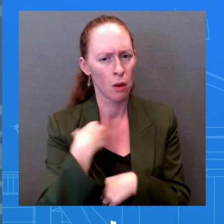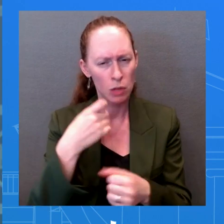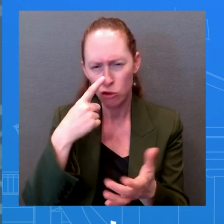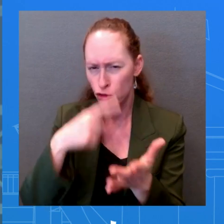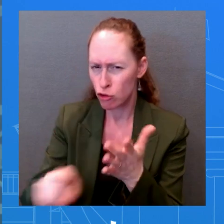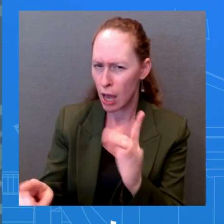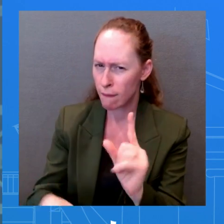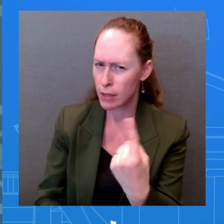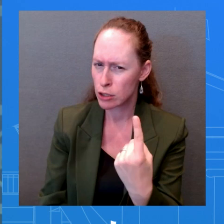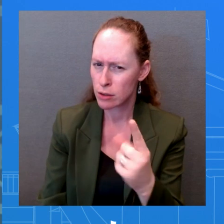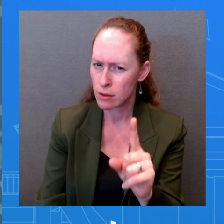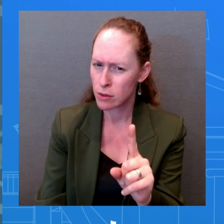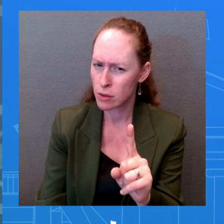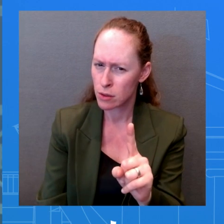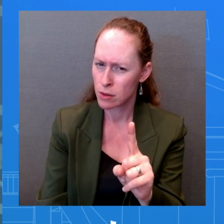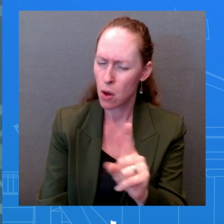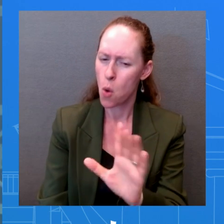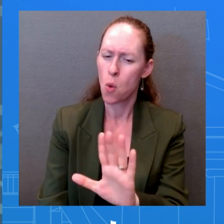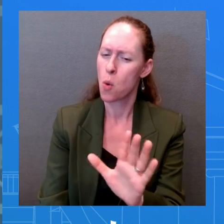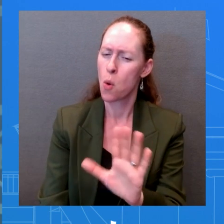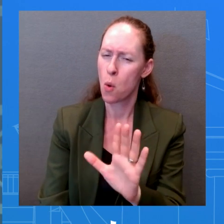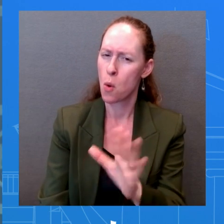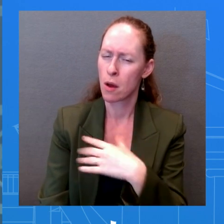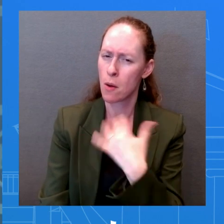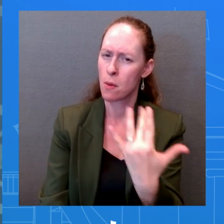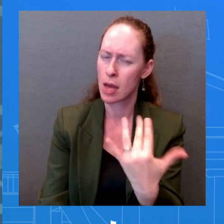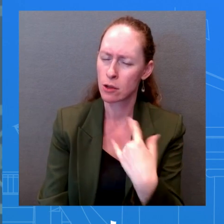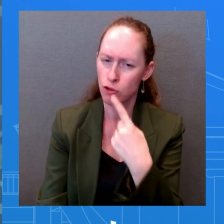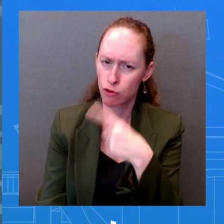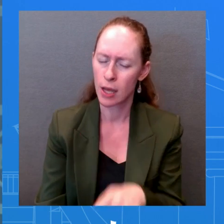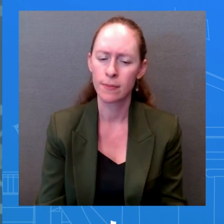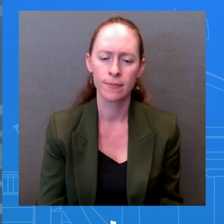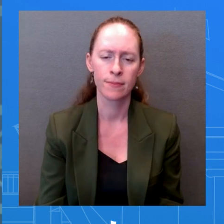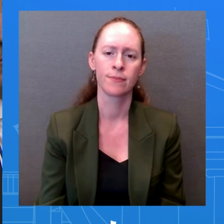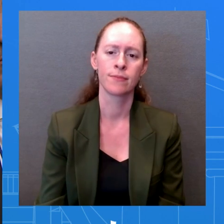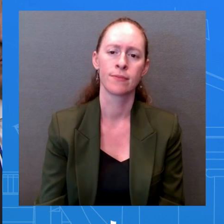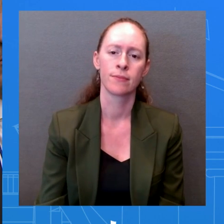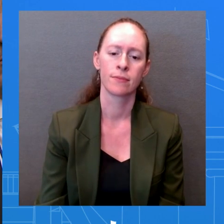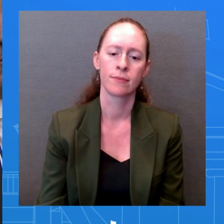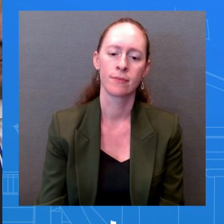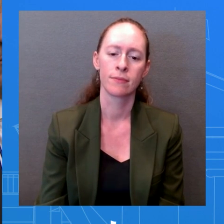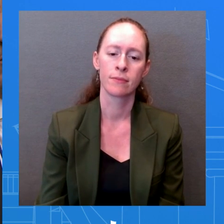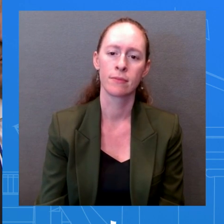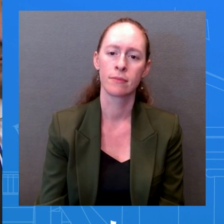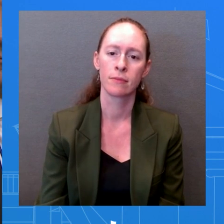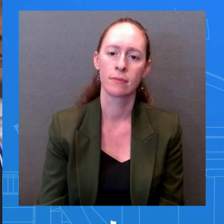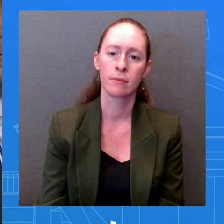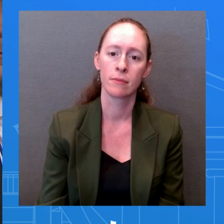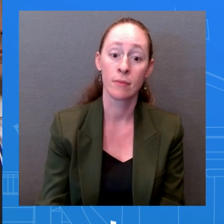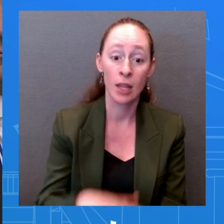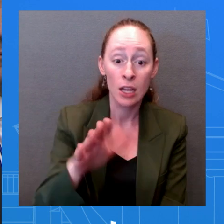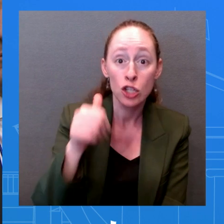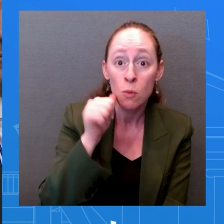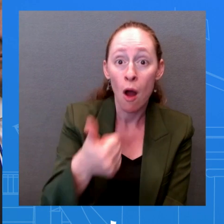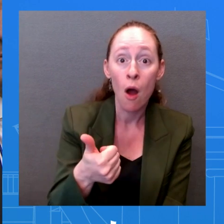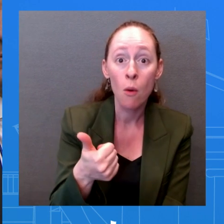I need to check in on that before I moved forward. The Press: Yeah. I will not be allowed to be there tomorrow, so it a thing that's been established. And that was the same thing that happened